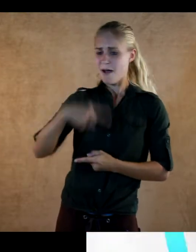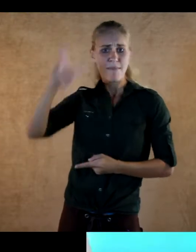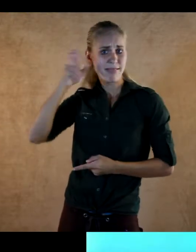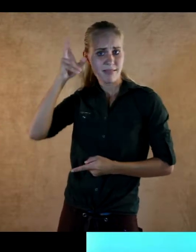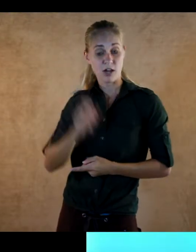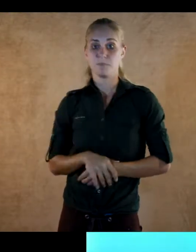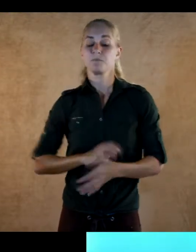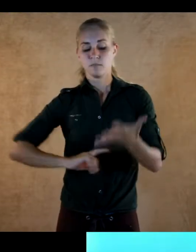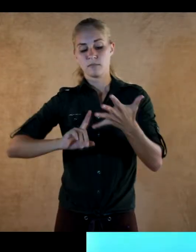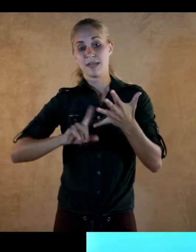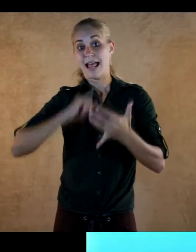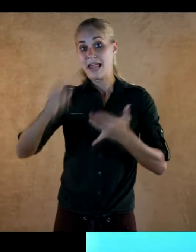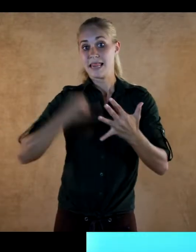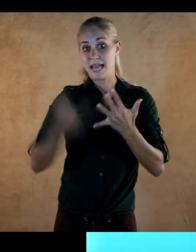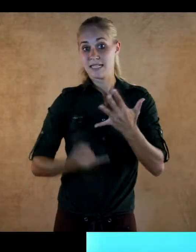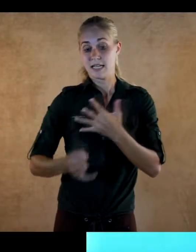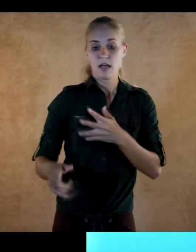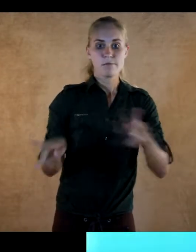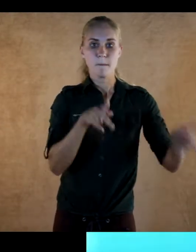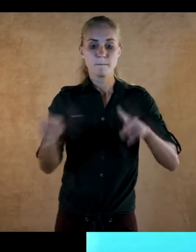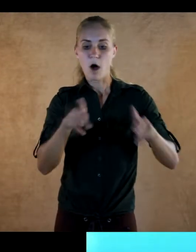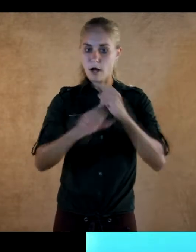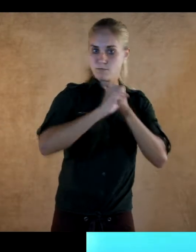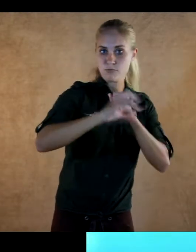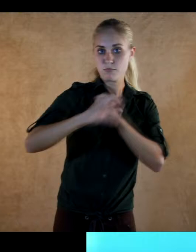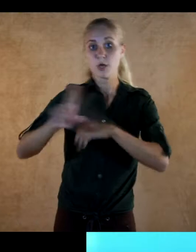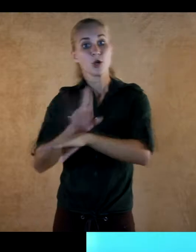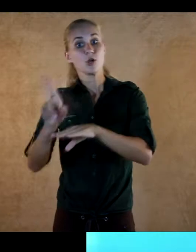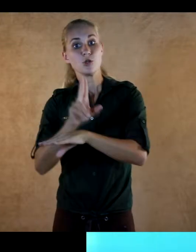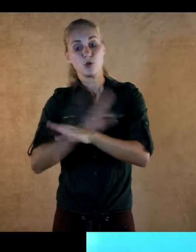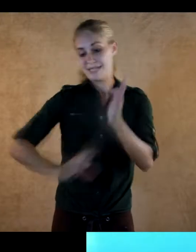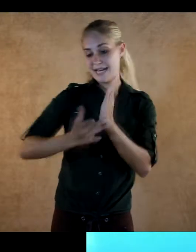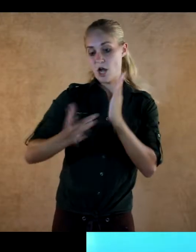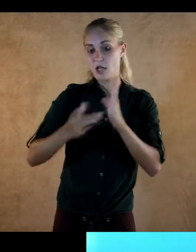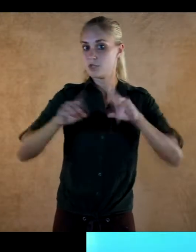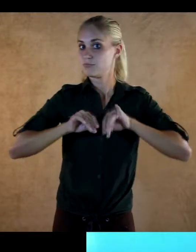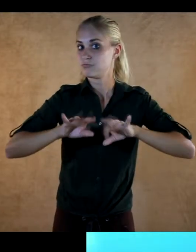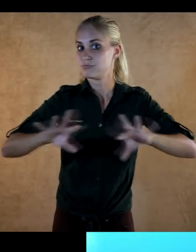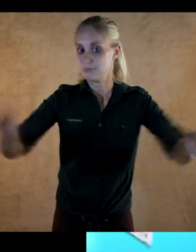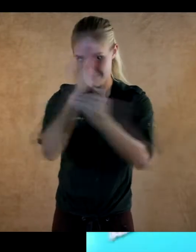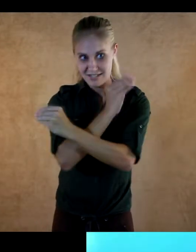Step 5: The pre-party promotion This is where you're going to use technology to help spread the word about your upcoming party.